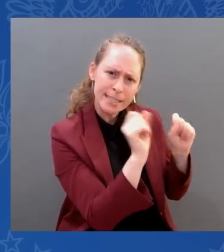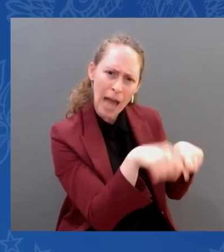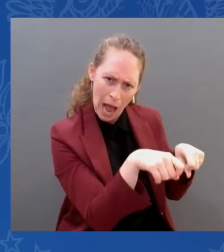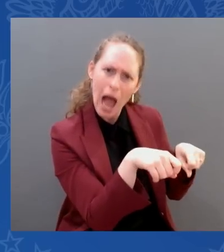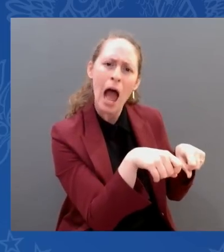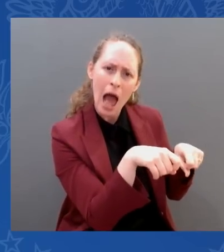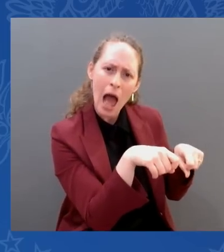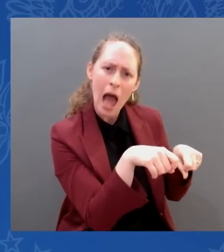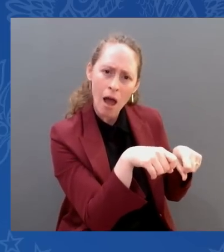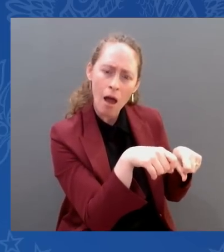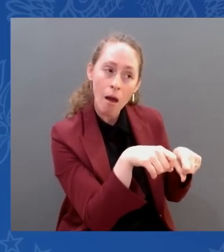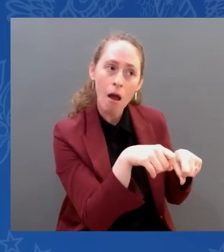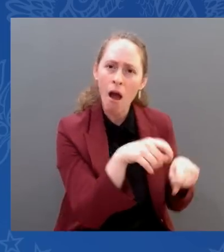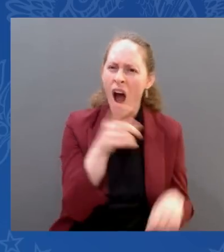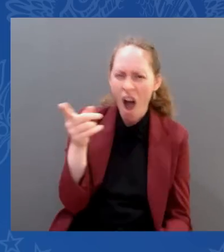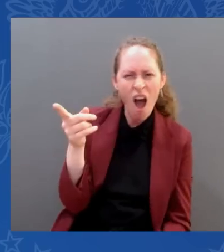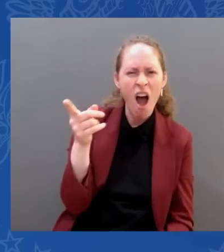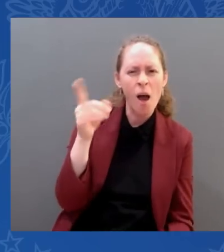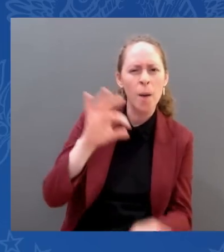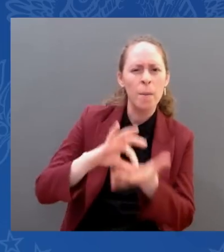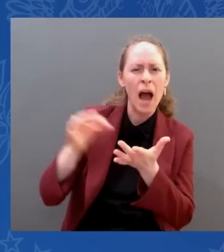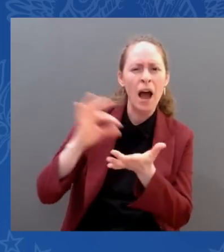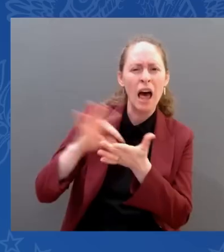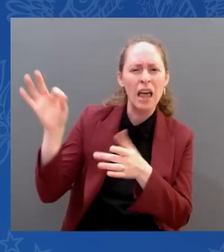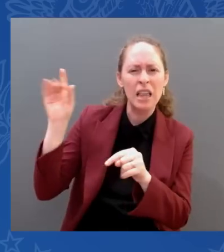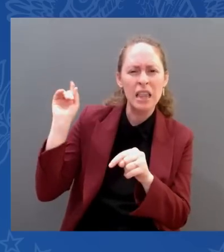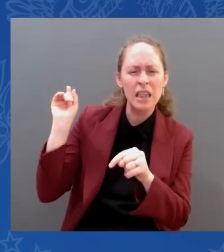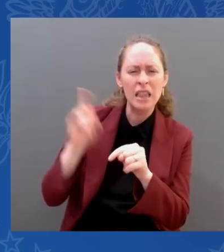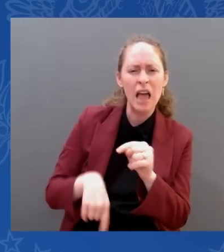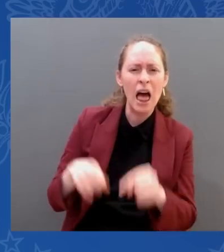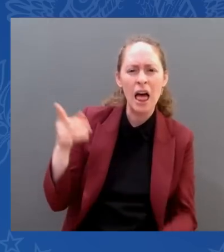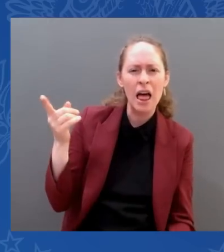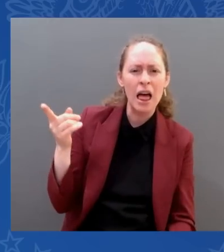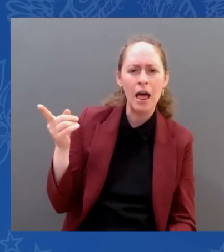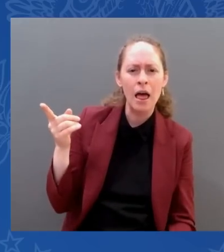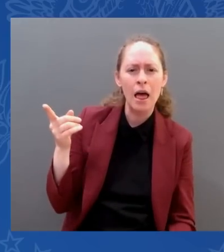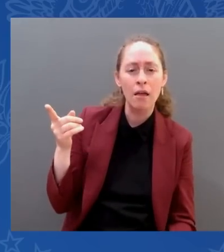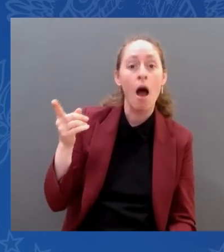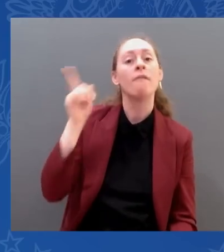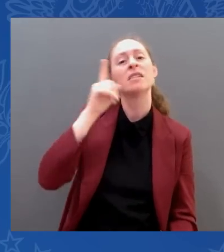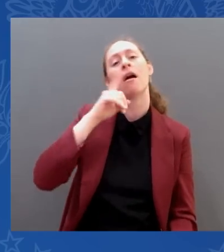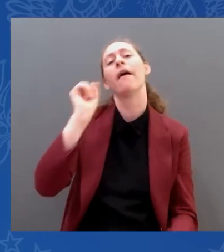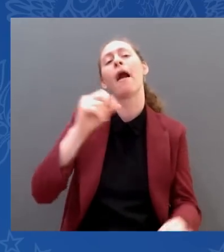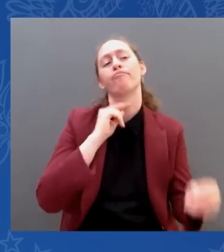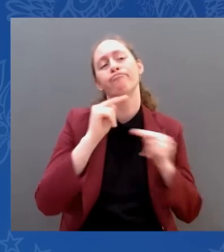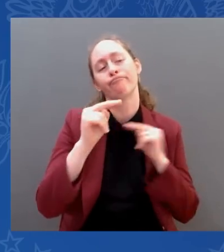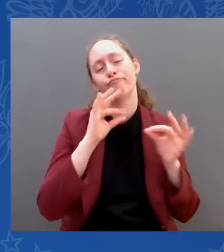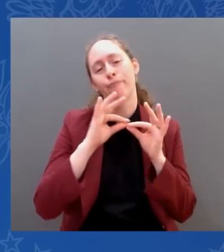It comes down a whole hell of a lot. Outrageous numbers. So we could put a cap on insulin at $35 a month